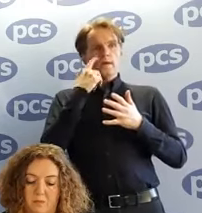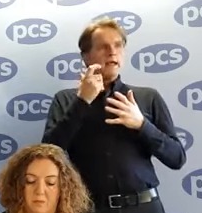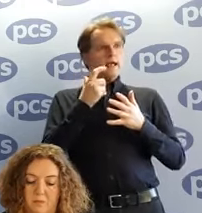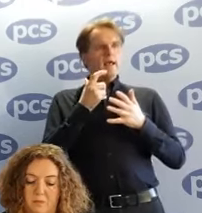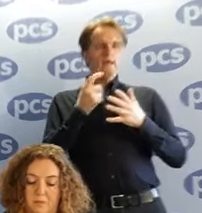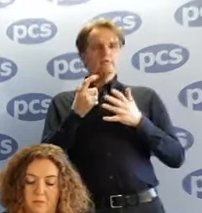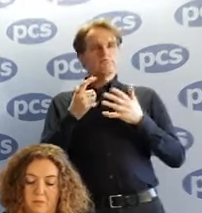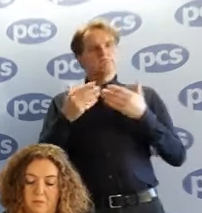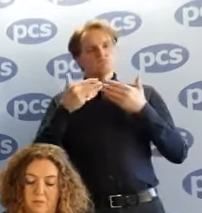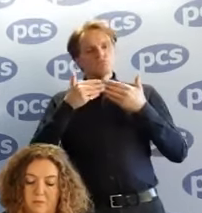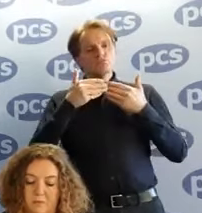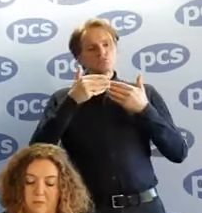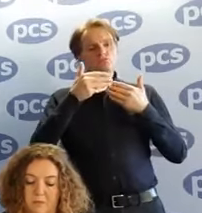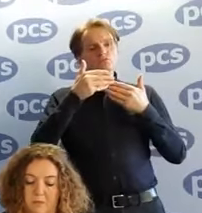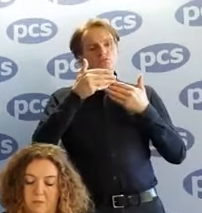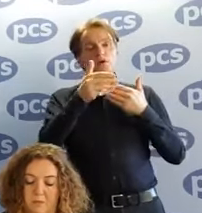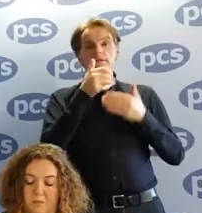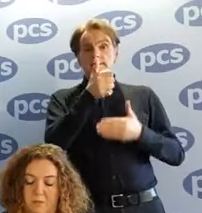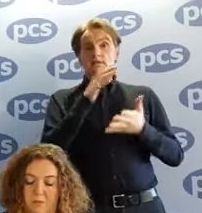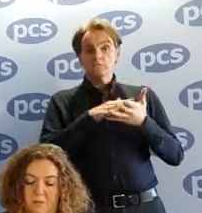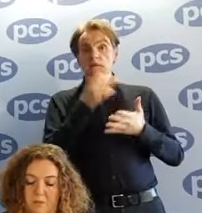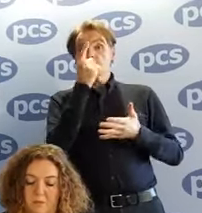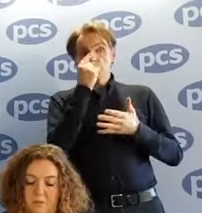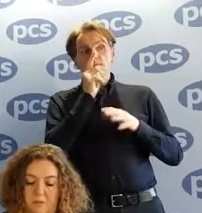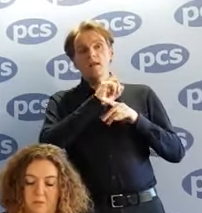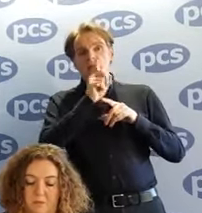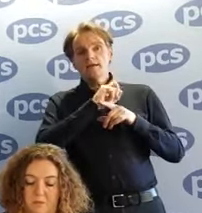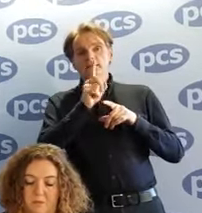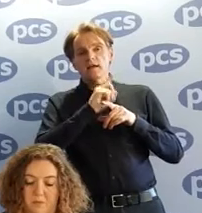have to lawfully take industrial action, our intention would be to look across